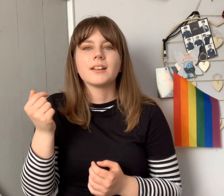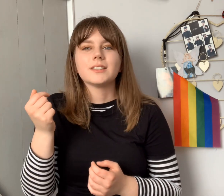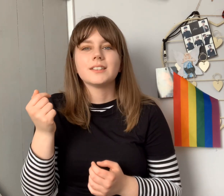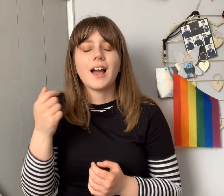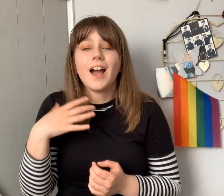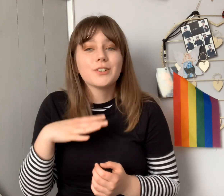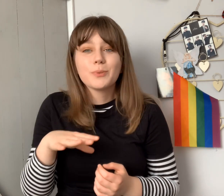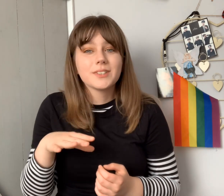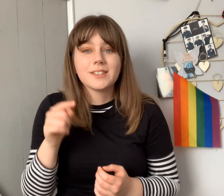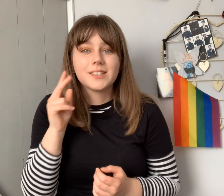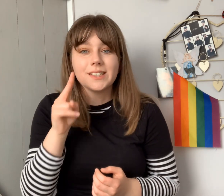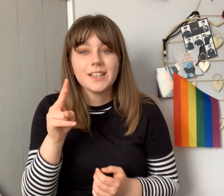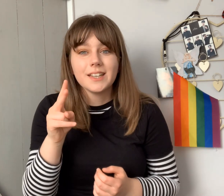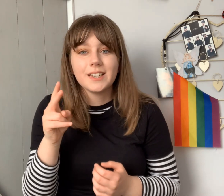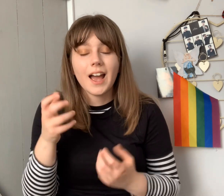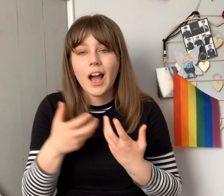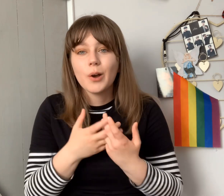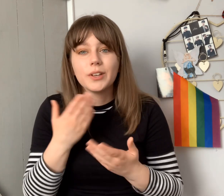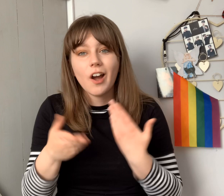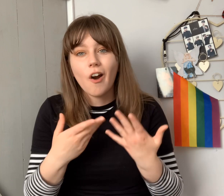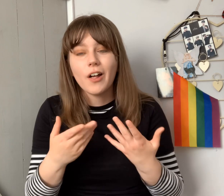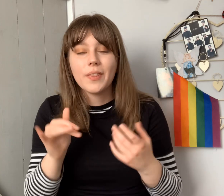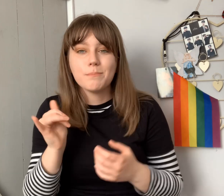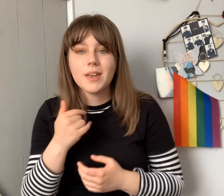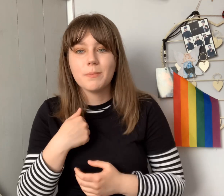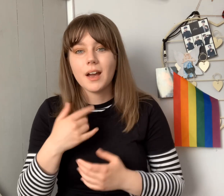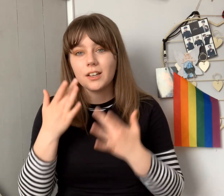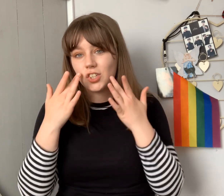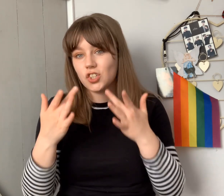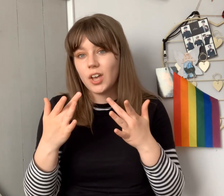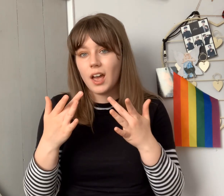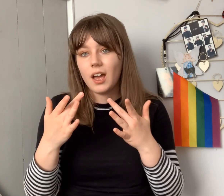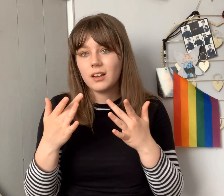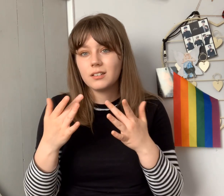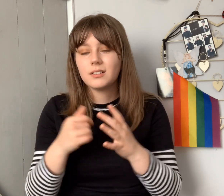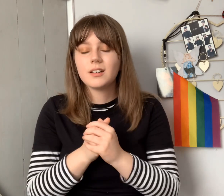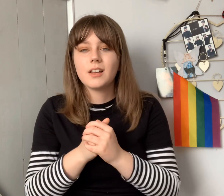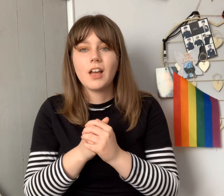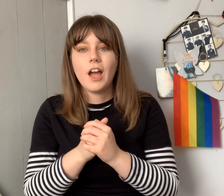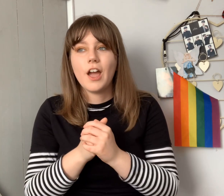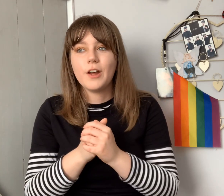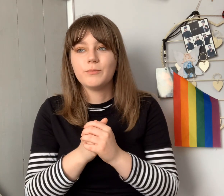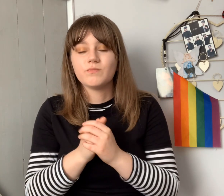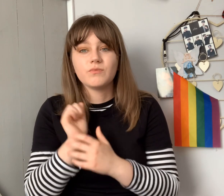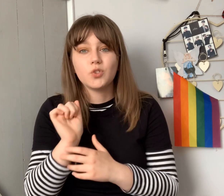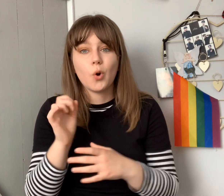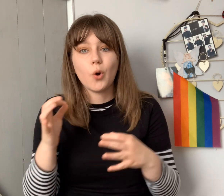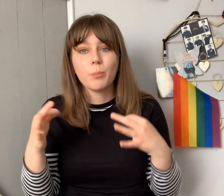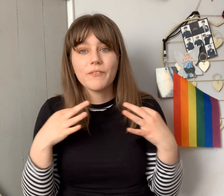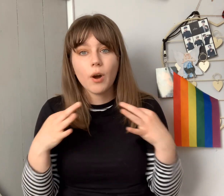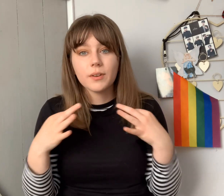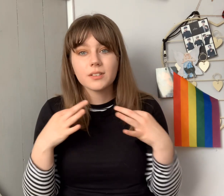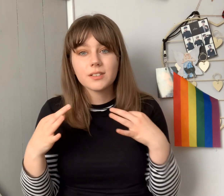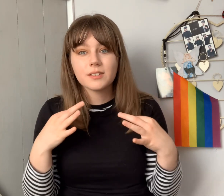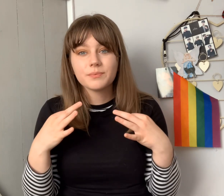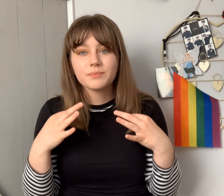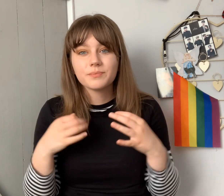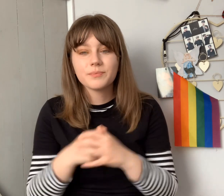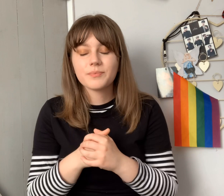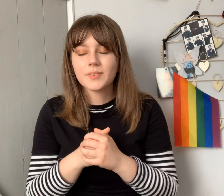I just want to see how you get on and maybe I can share Your performance